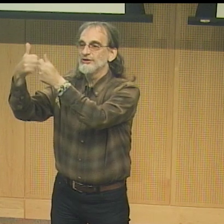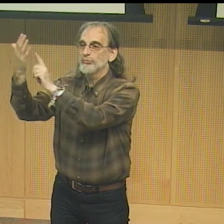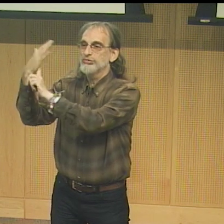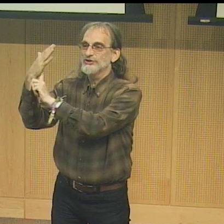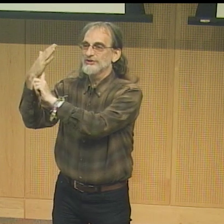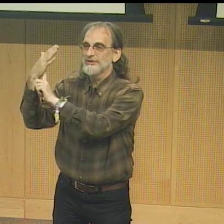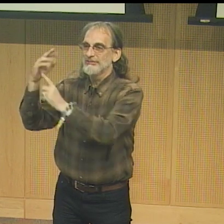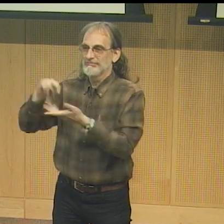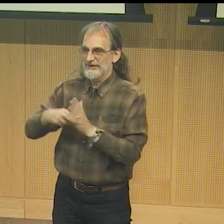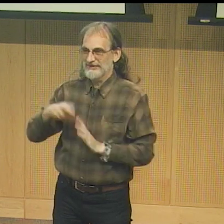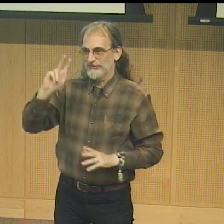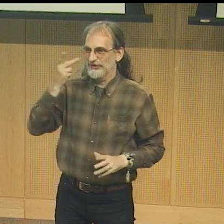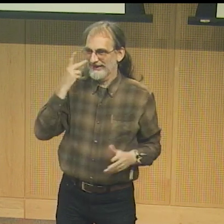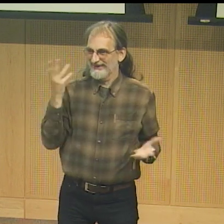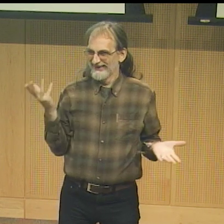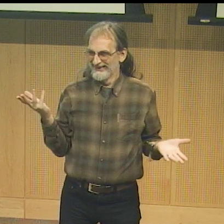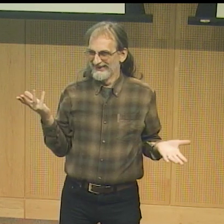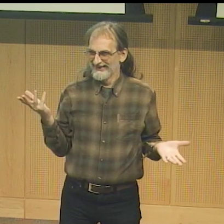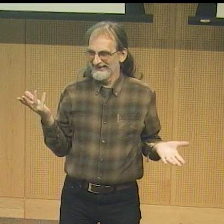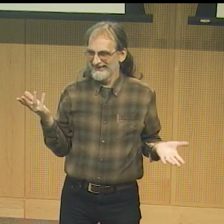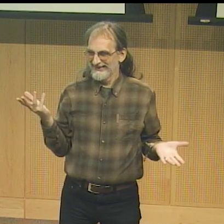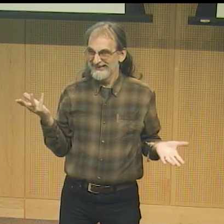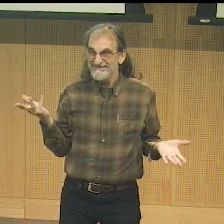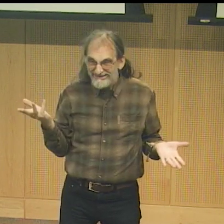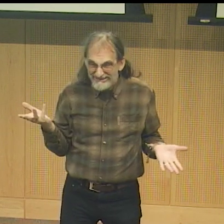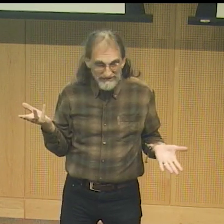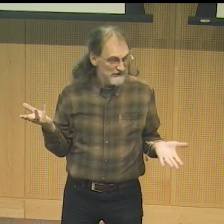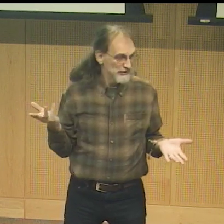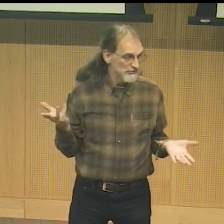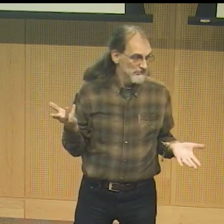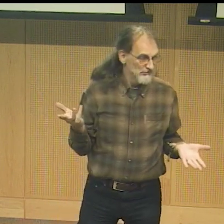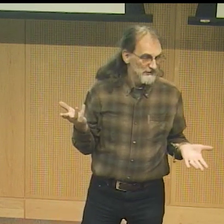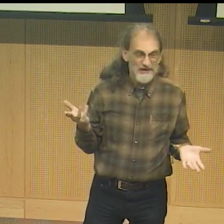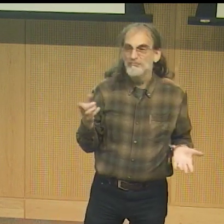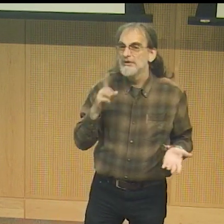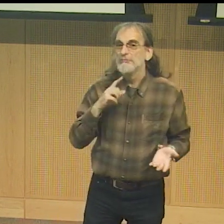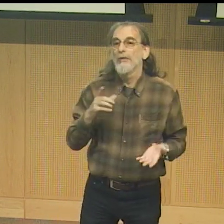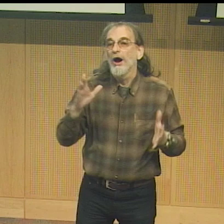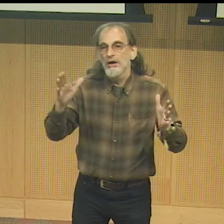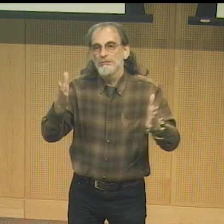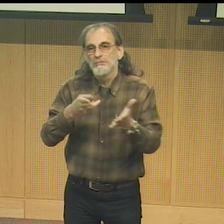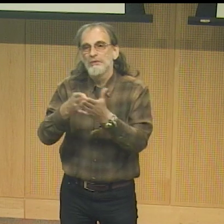Of course, there's time to challenge oppression, and that often has a political context to it.